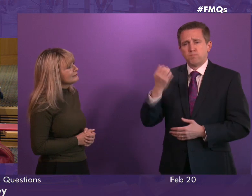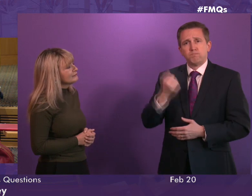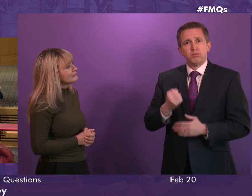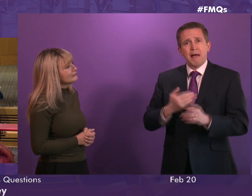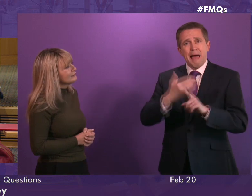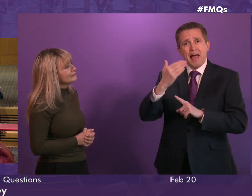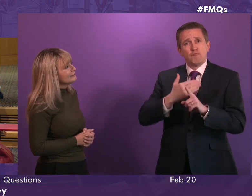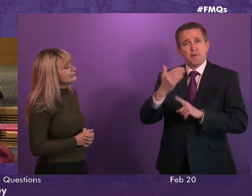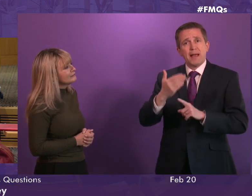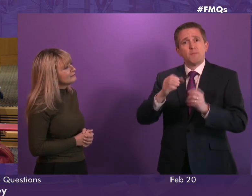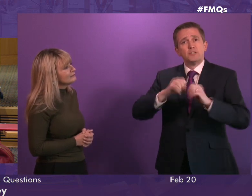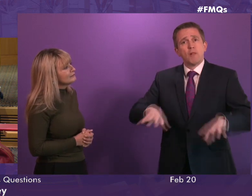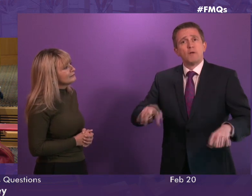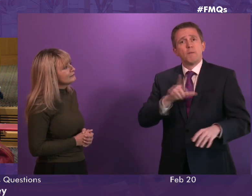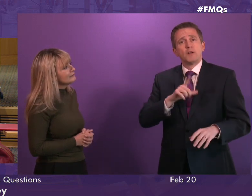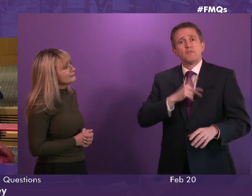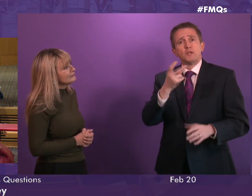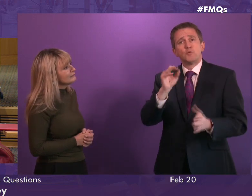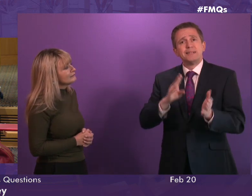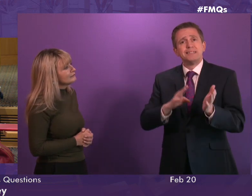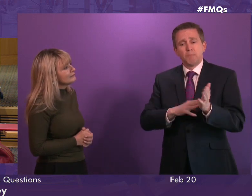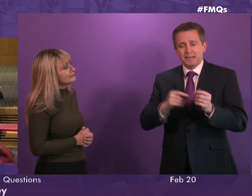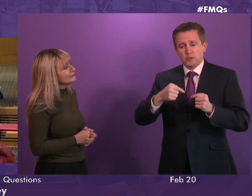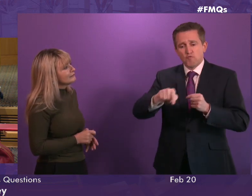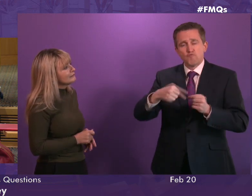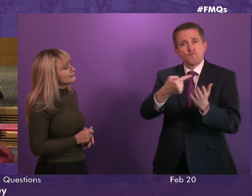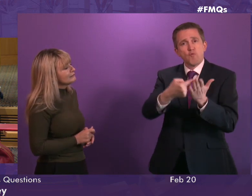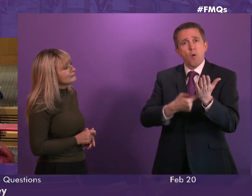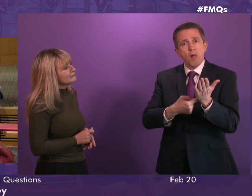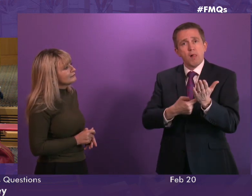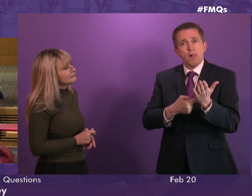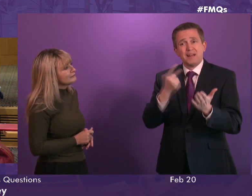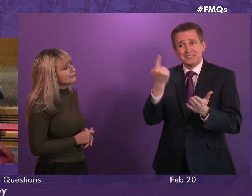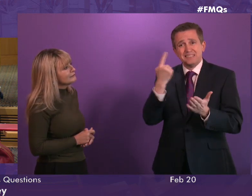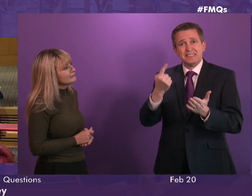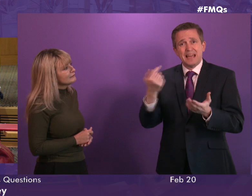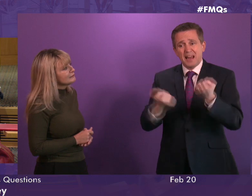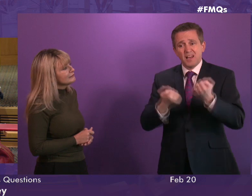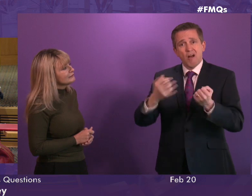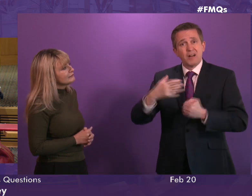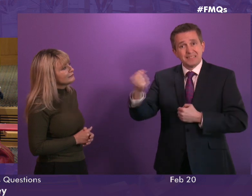20-metre rule assessment. That meant that she also lost her Motability car, and her